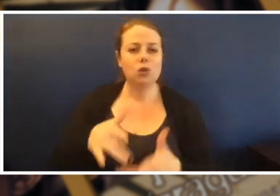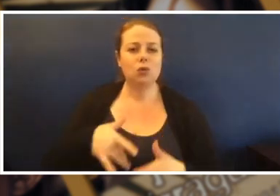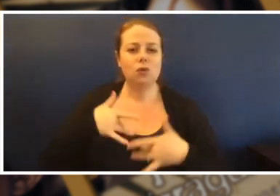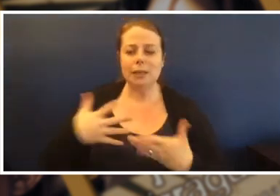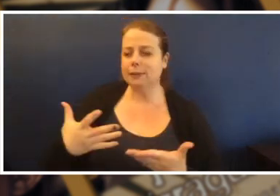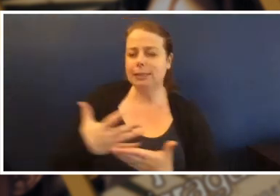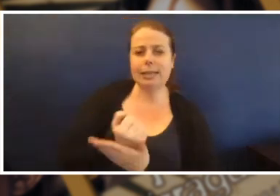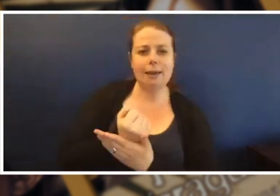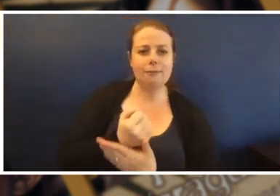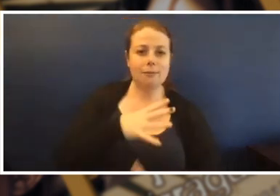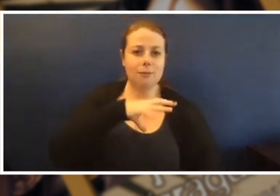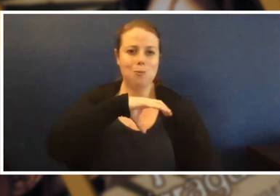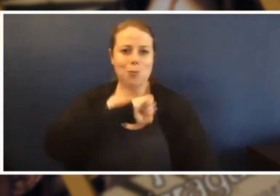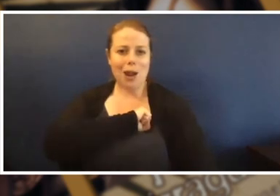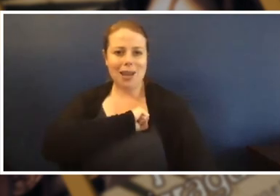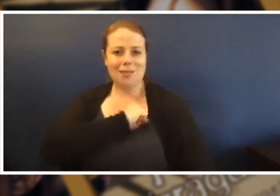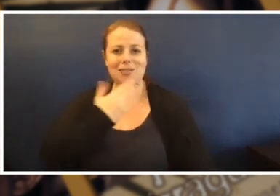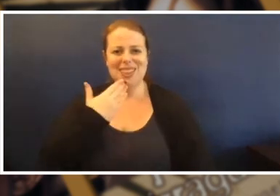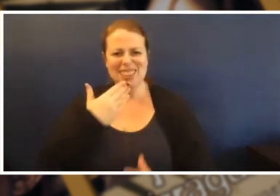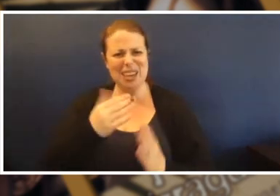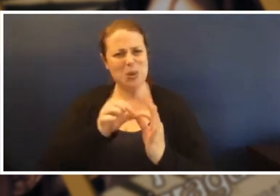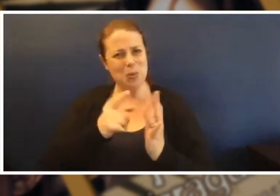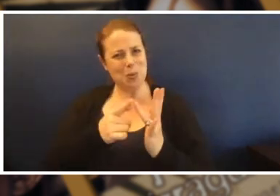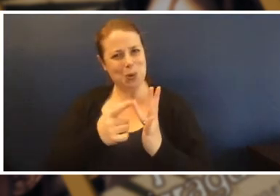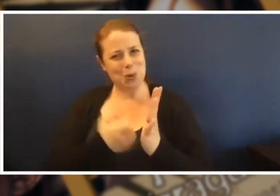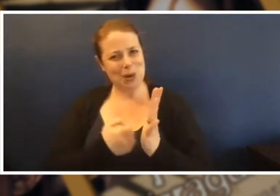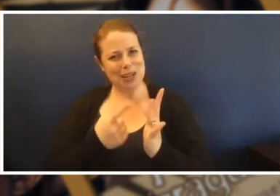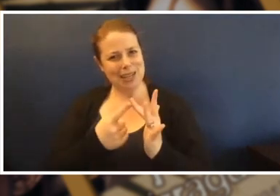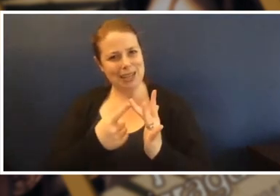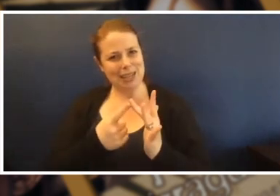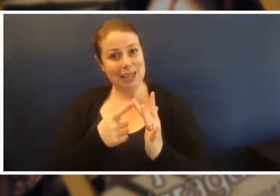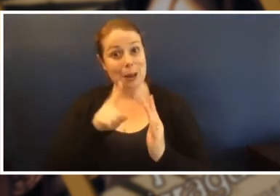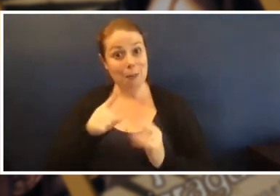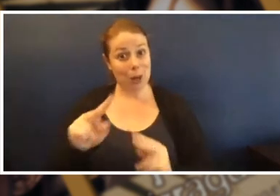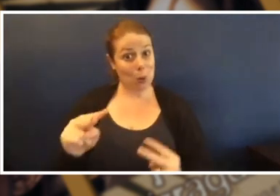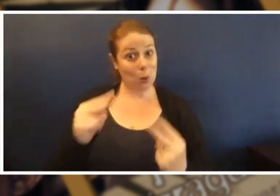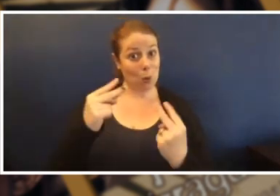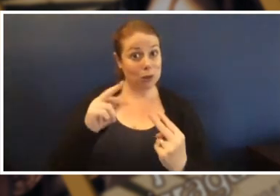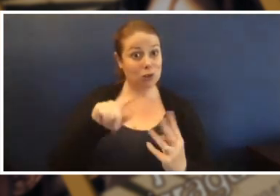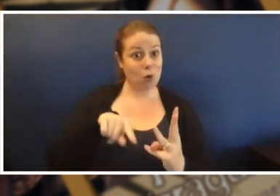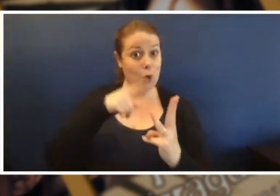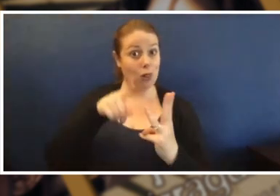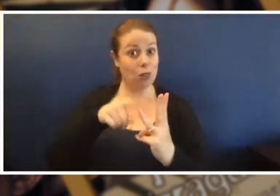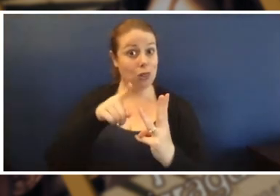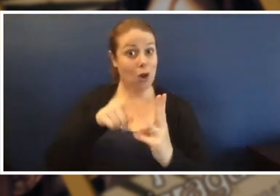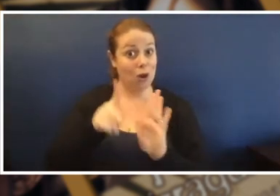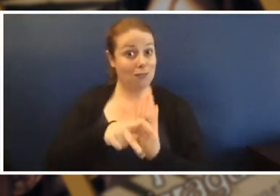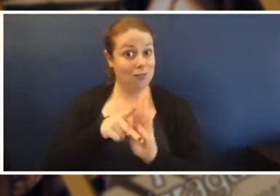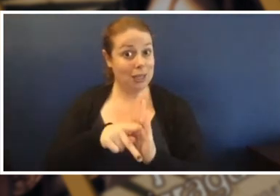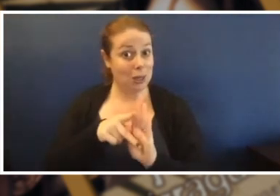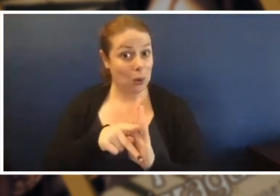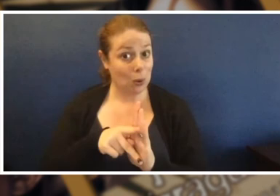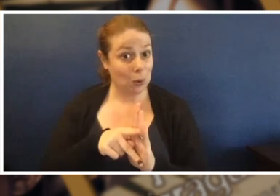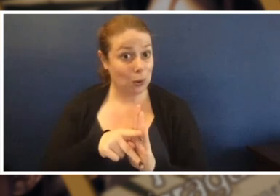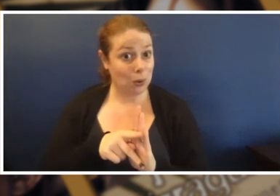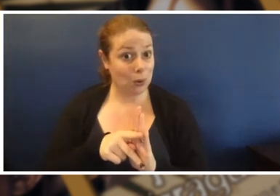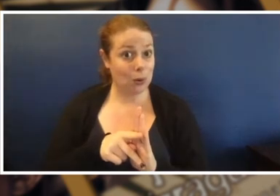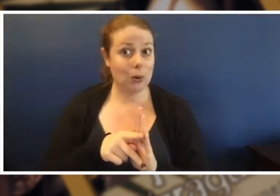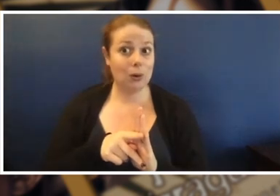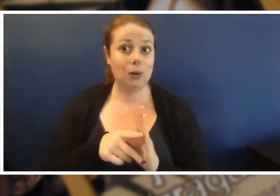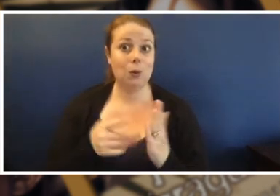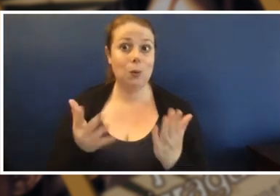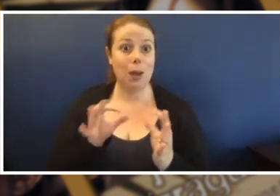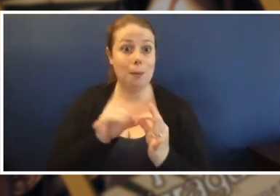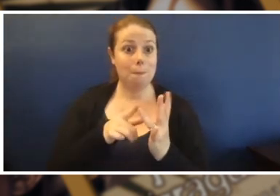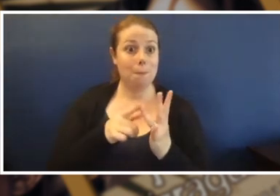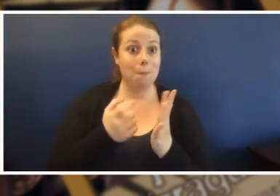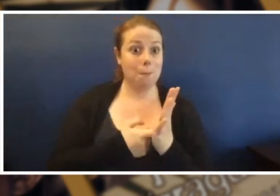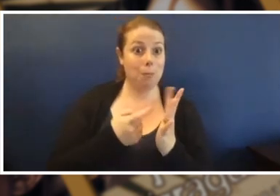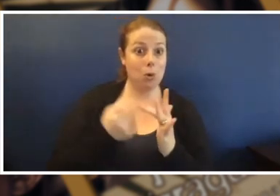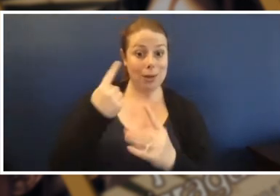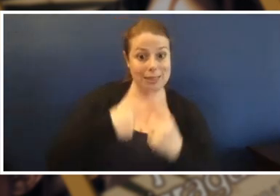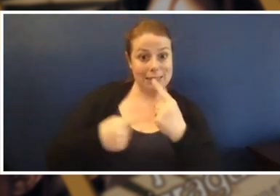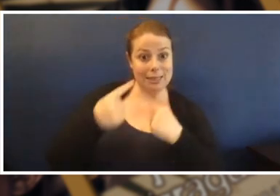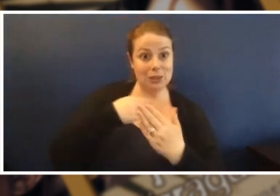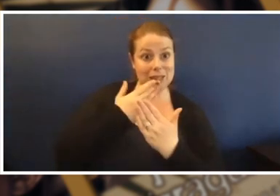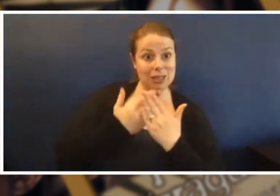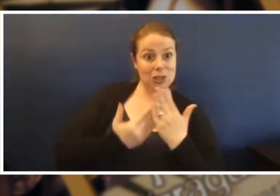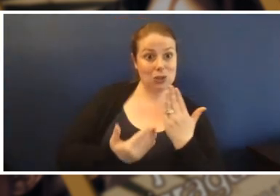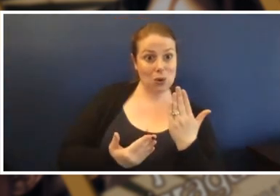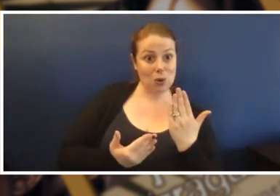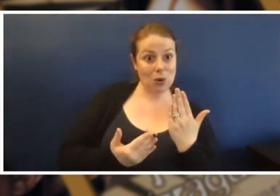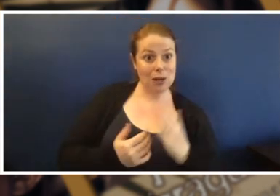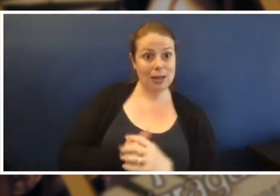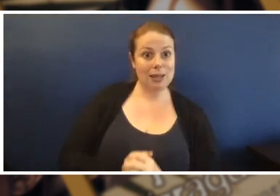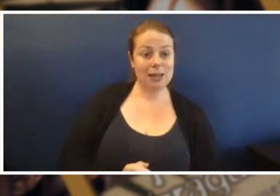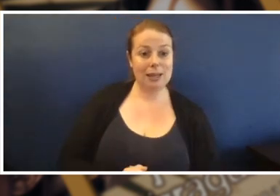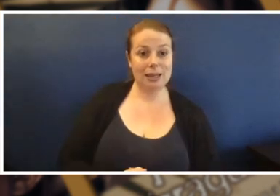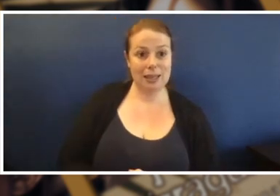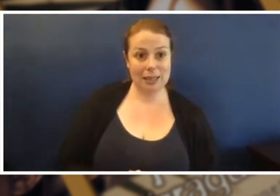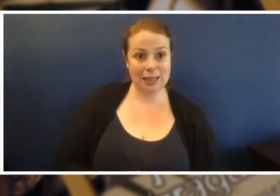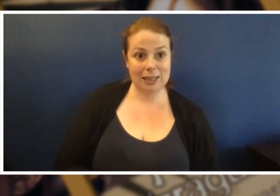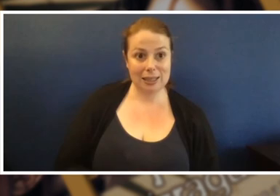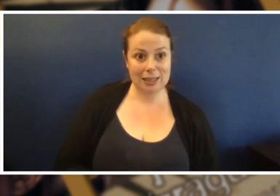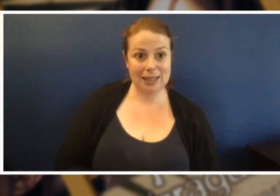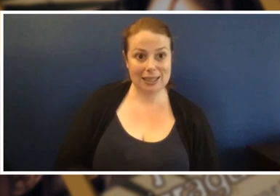So thank you Boori for sharing that with us. But stay tuned for our third and final video where Boori is going to be telling us a story.